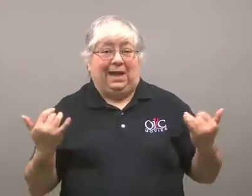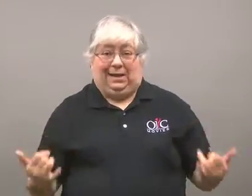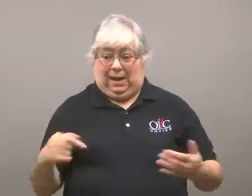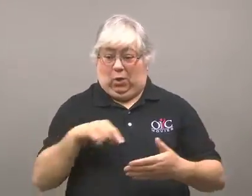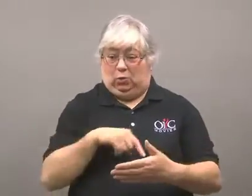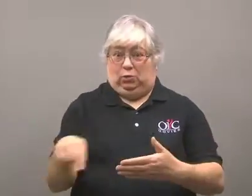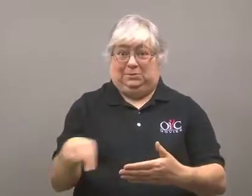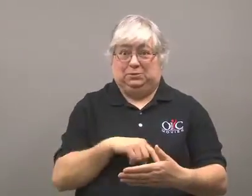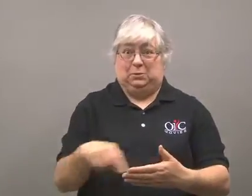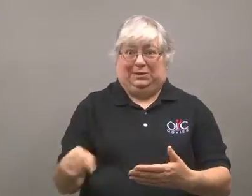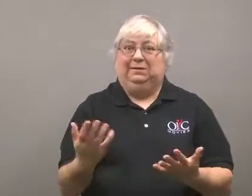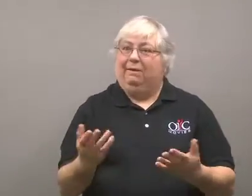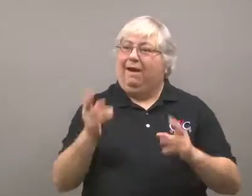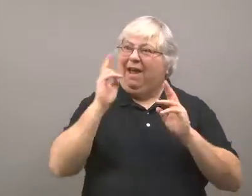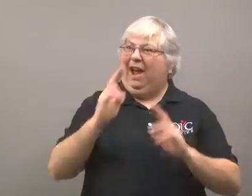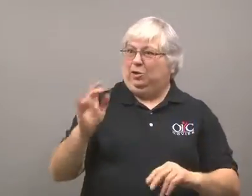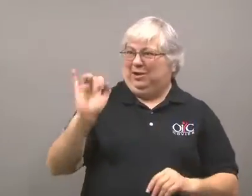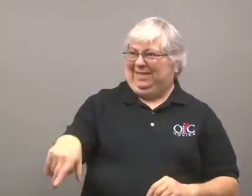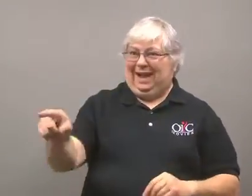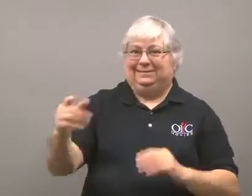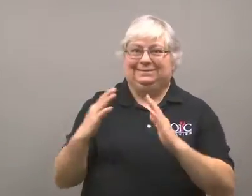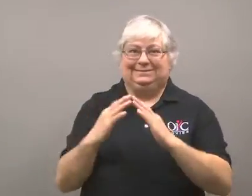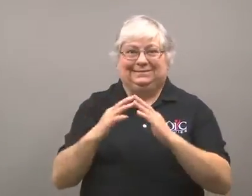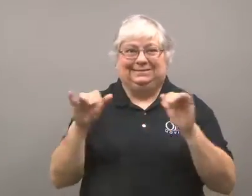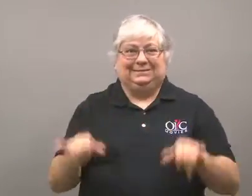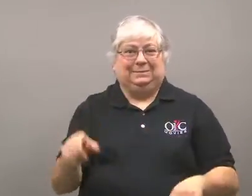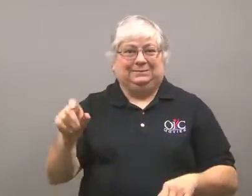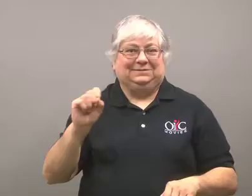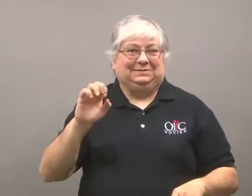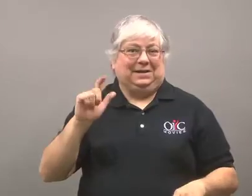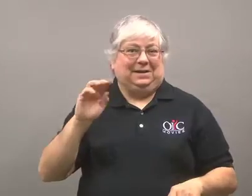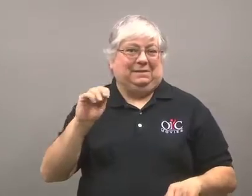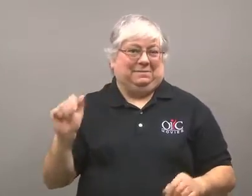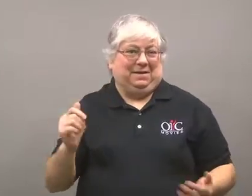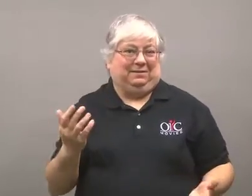So this week, there were preparations to honor that event in Selma.